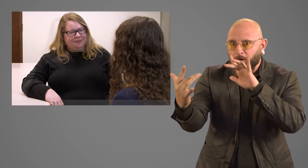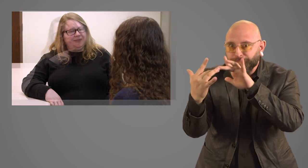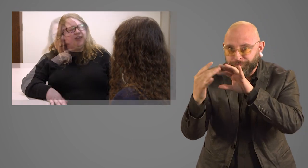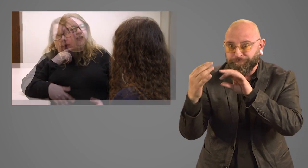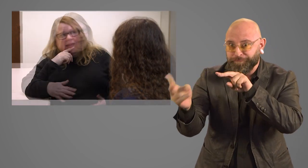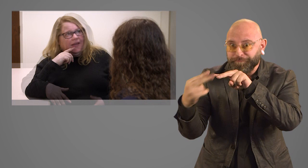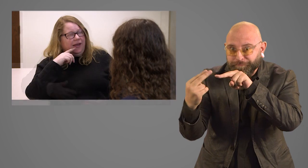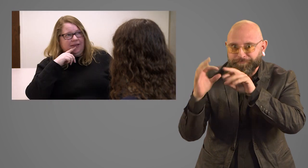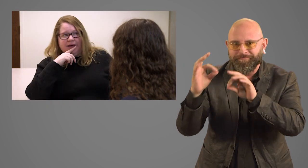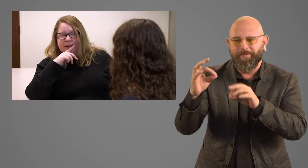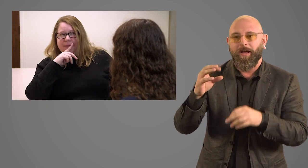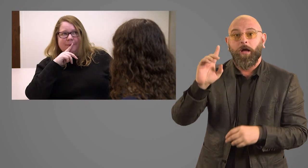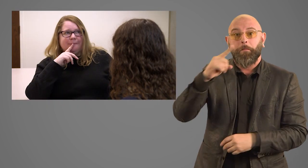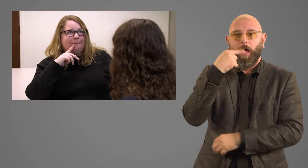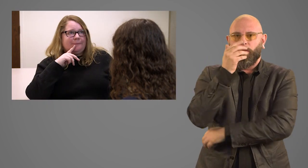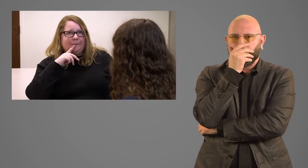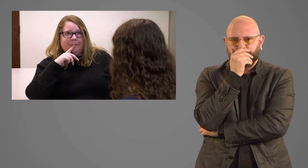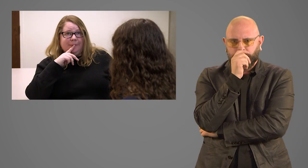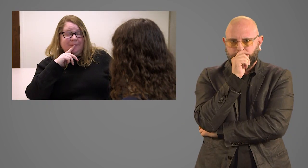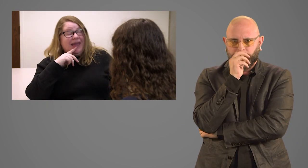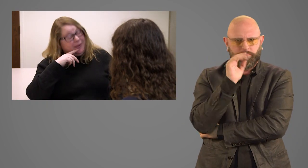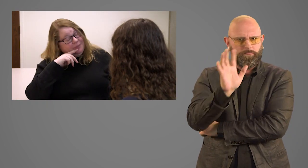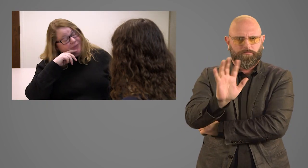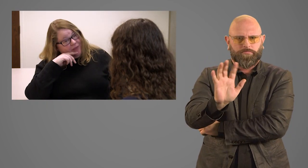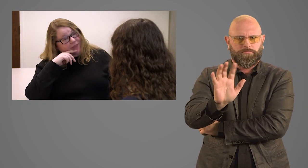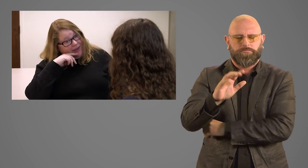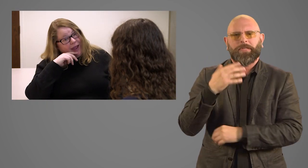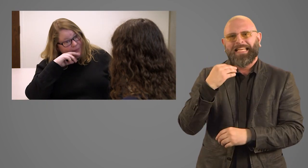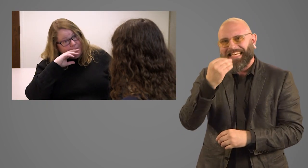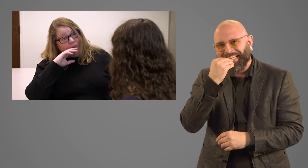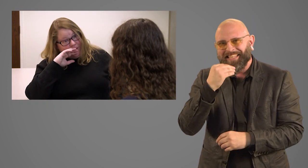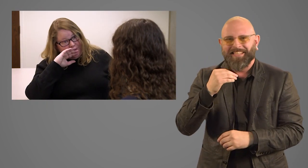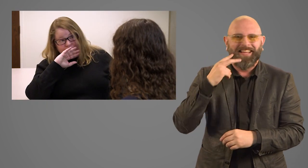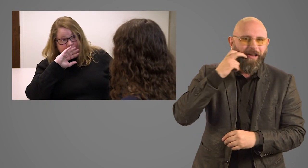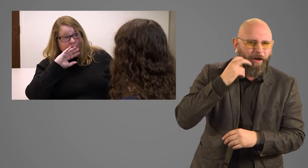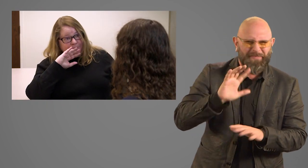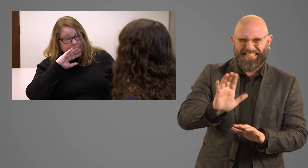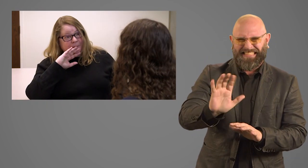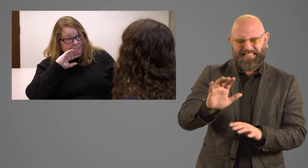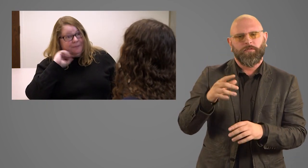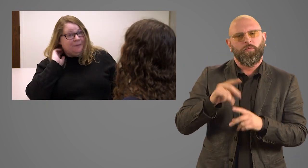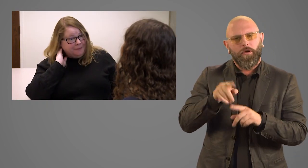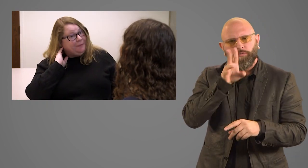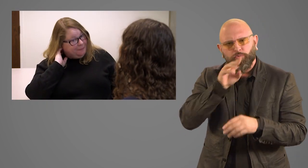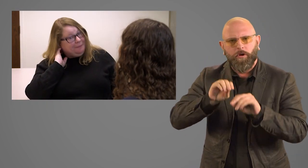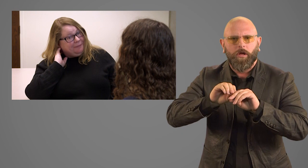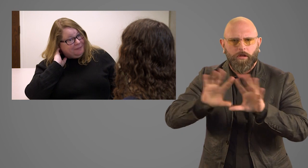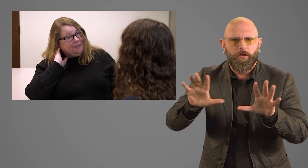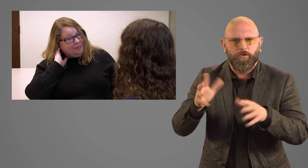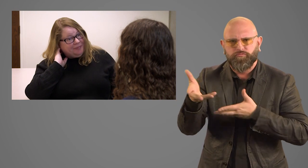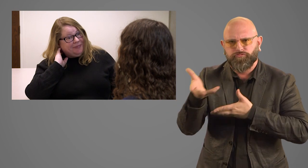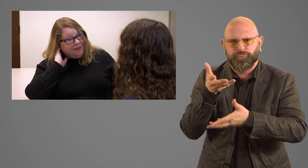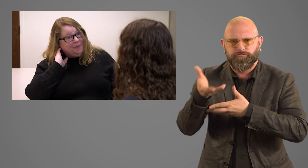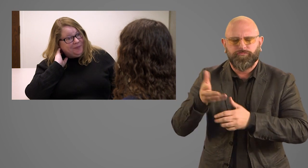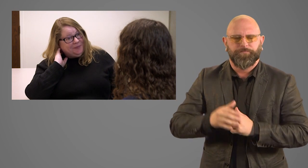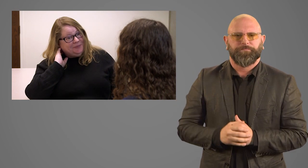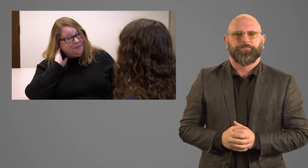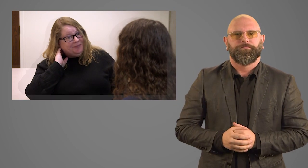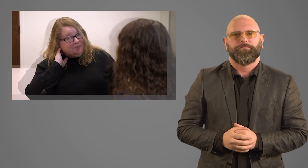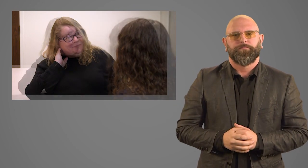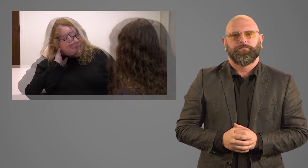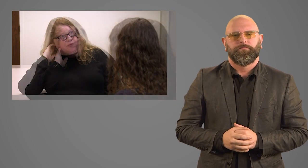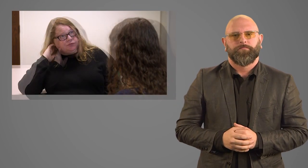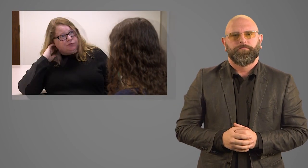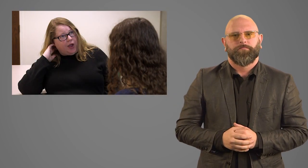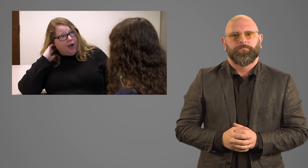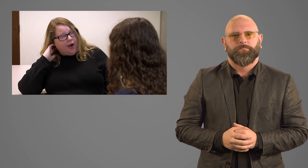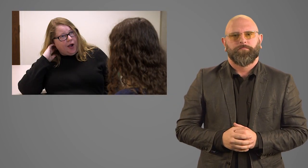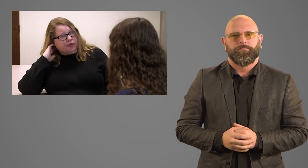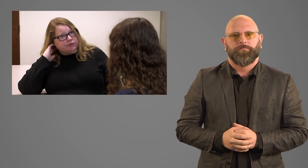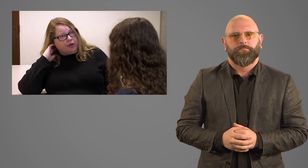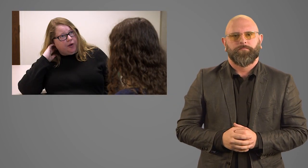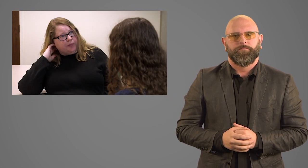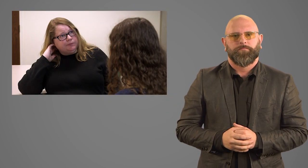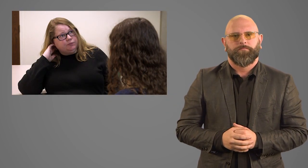Maintain eye contact and don't cover your mouth, eat or chew gum while you are talking.